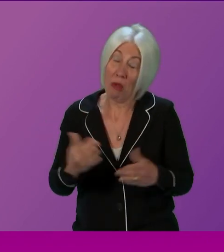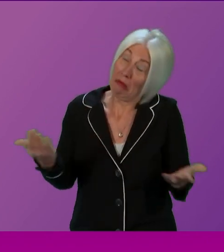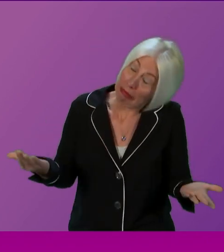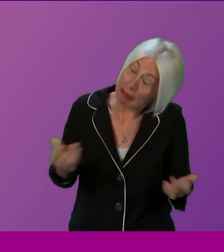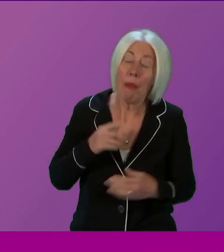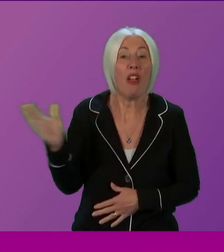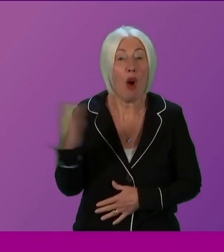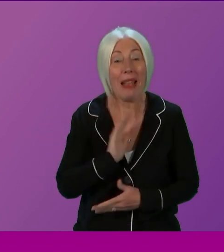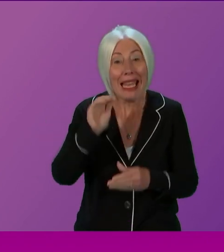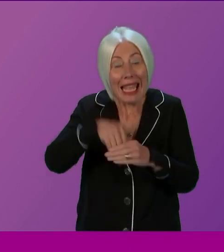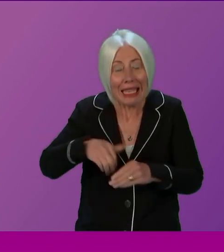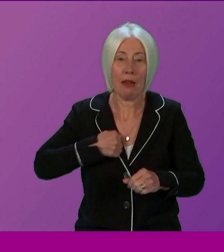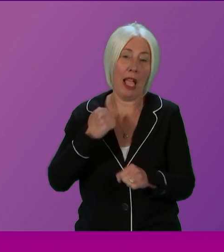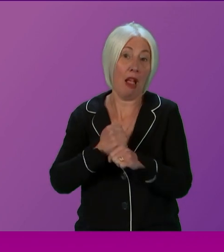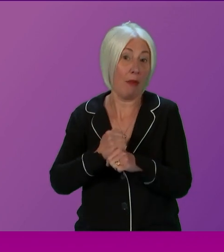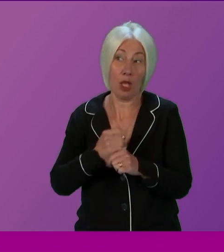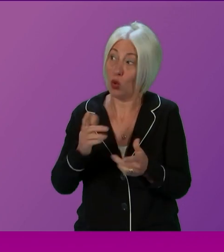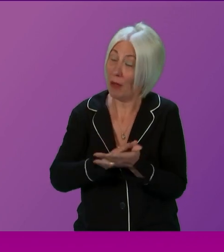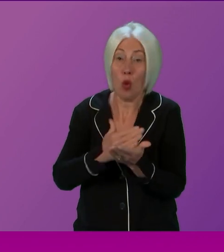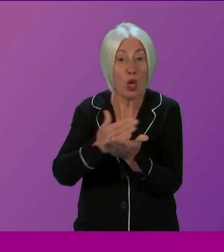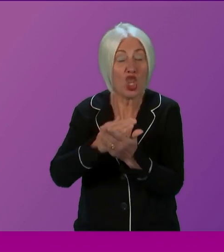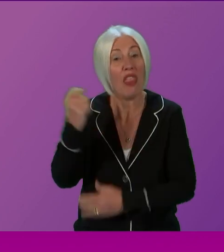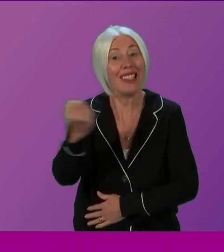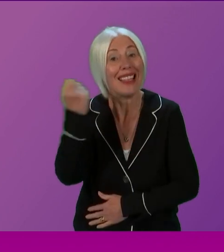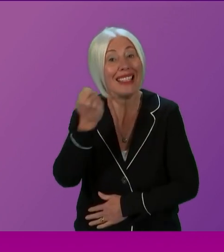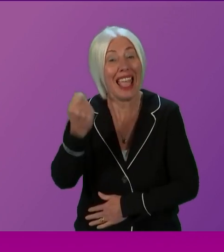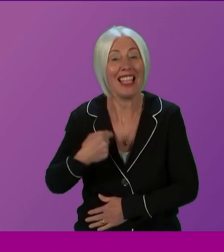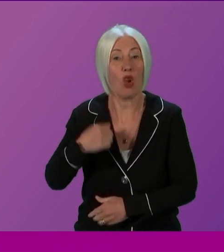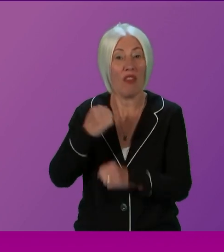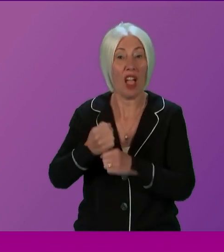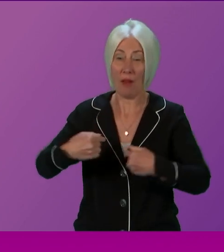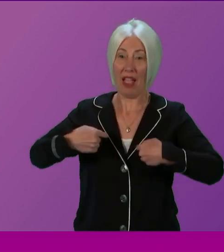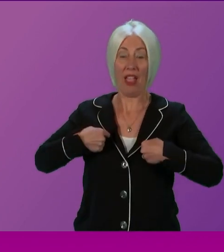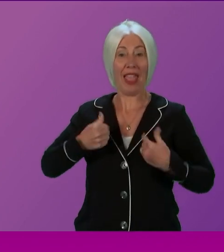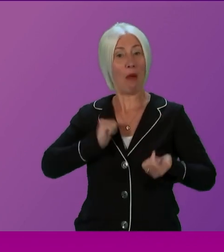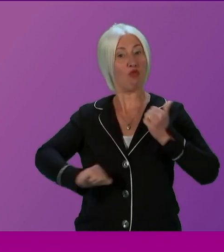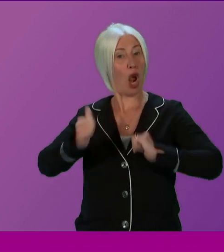my Government, so of course they all share in the success of the Government that I am proud to lead.